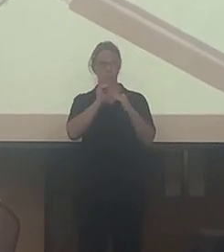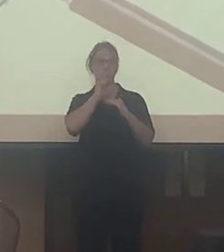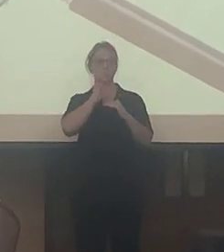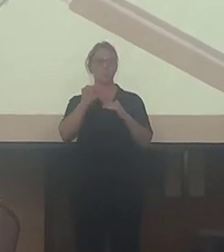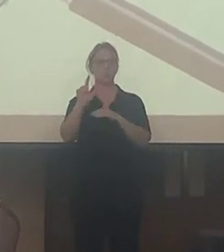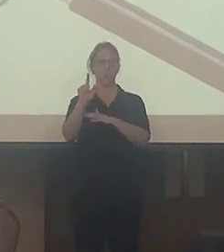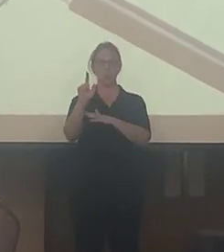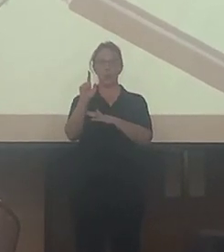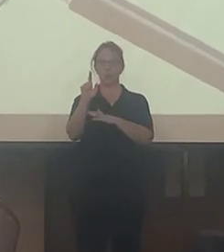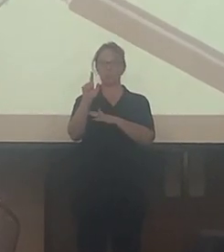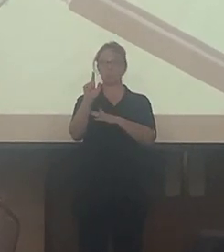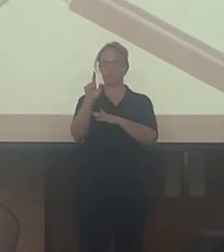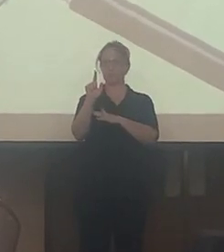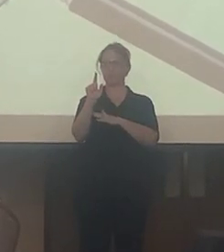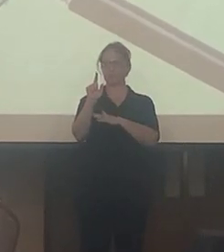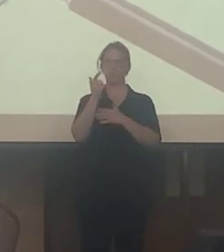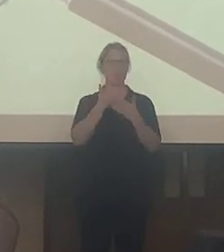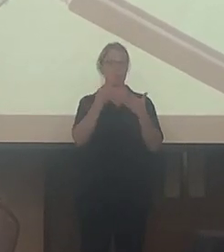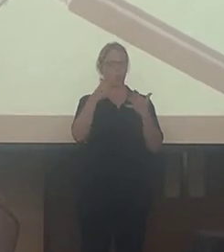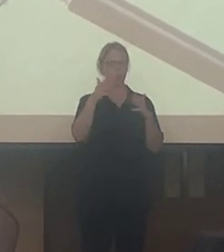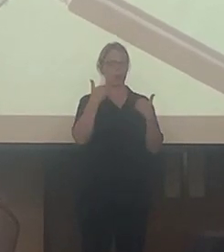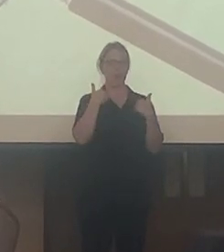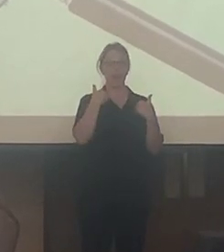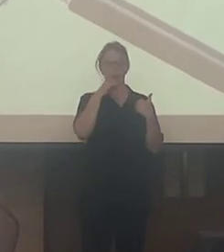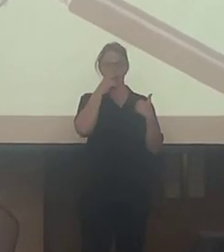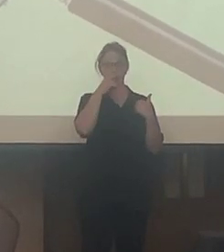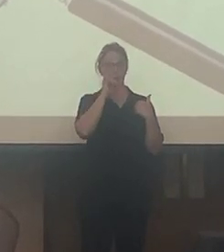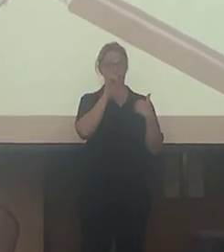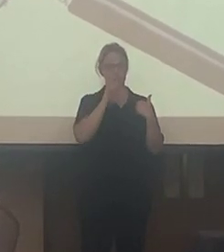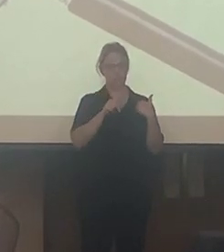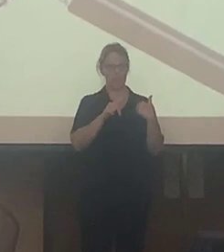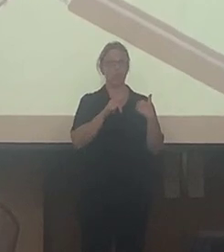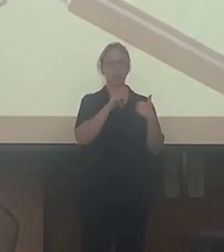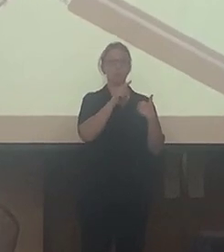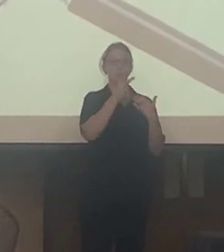um who already have kiddos on if you have been through the transition process can use